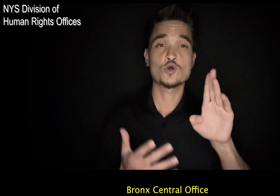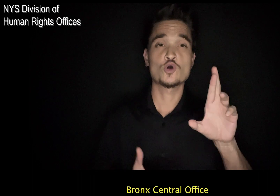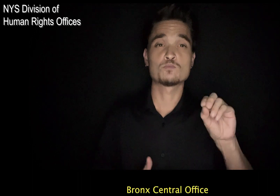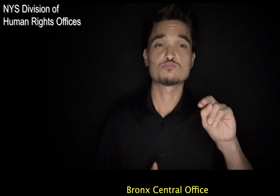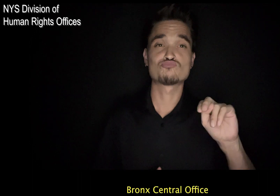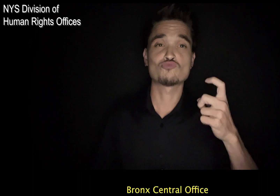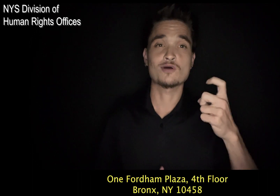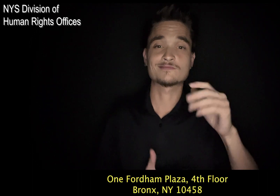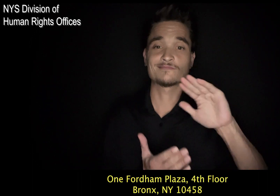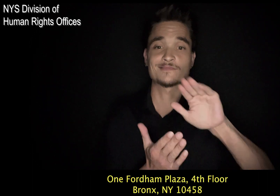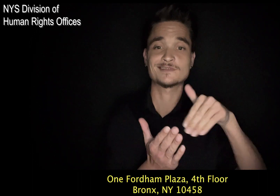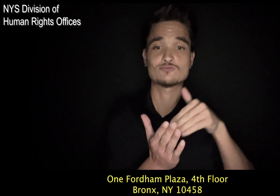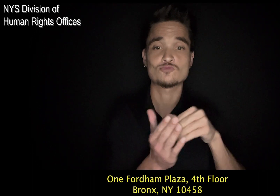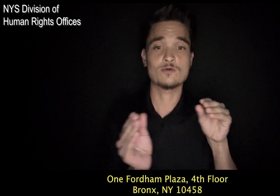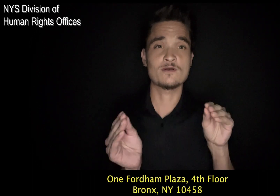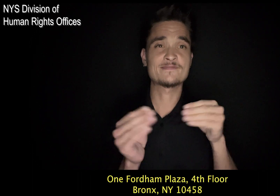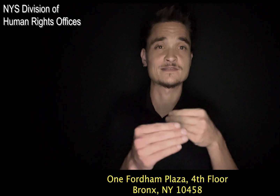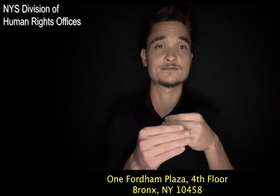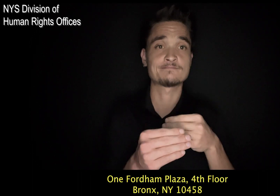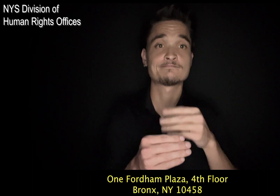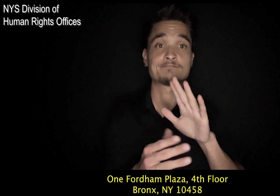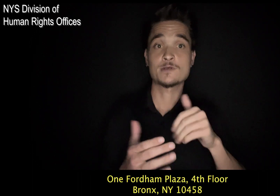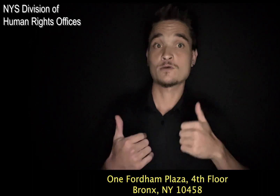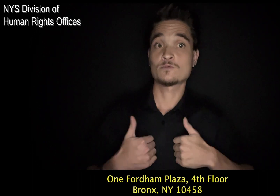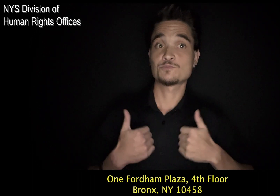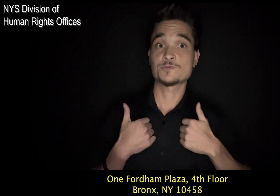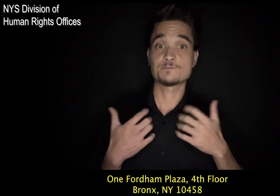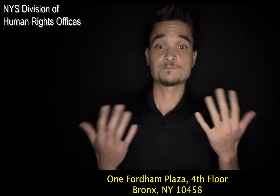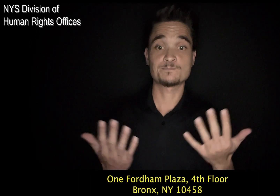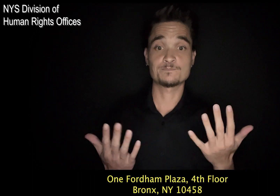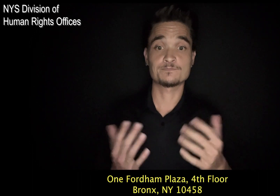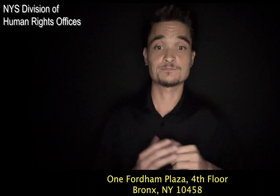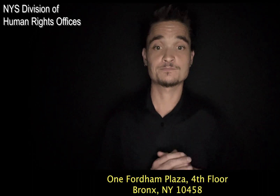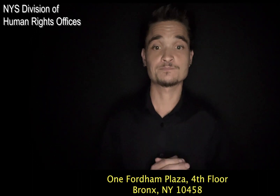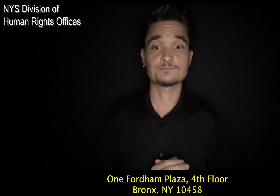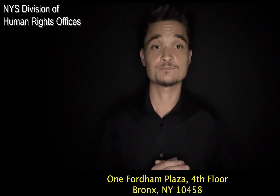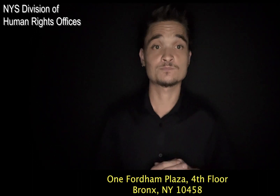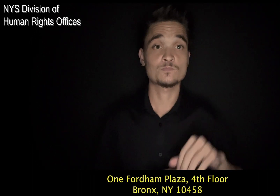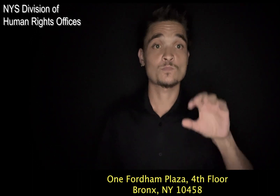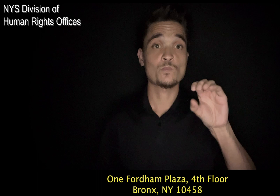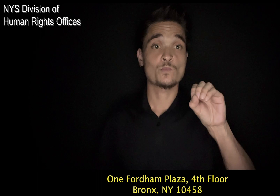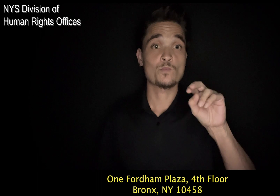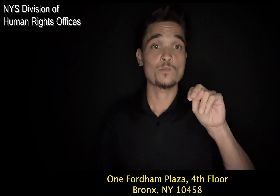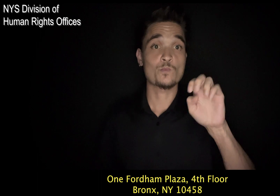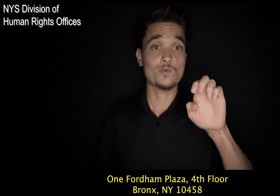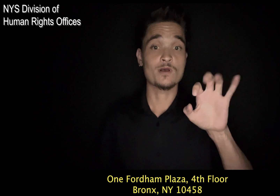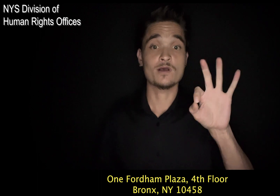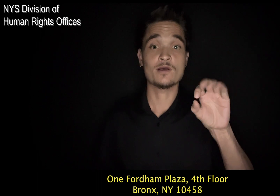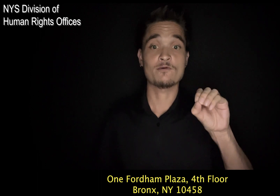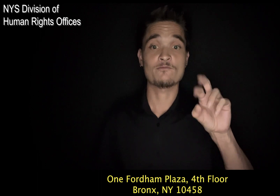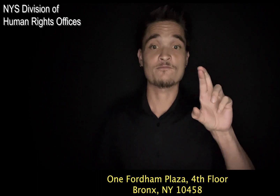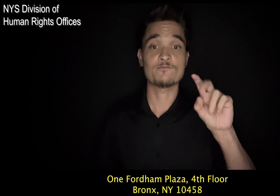Bronx Central Office One Fordham Plaza, 4th Floor Bronx, NY 10458